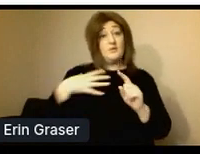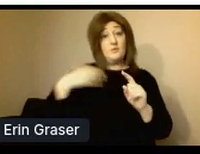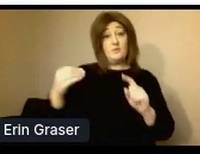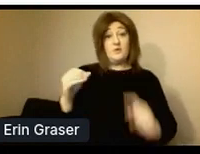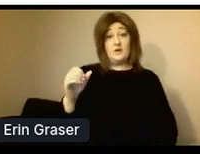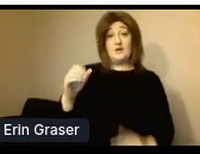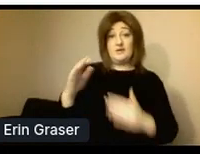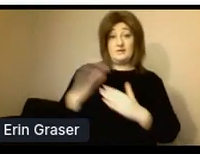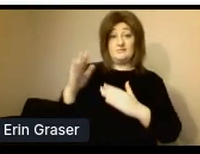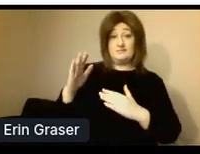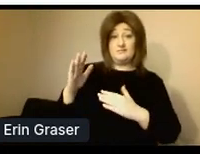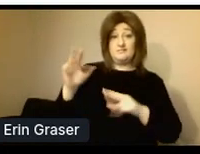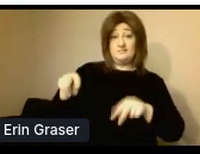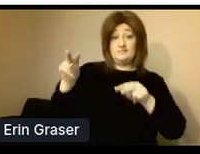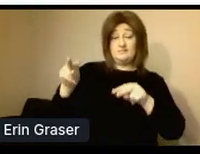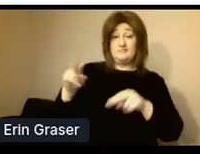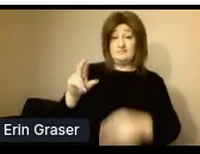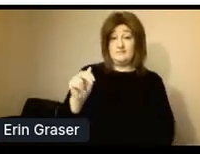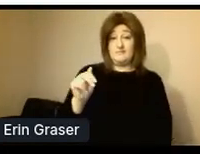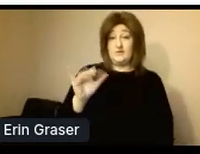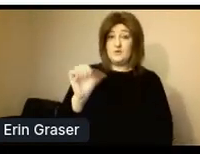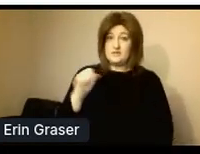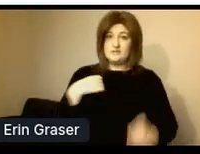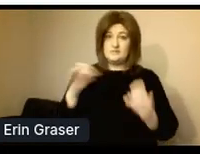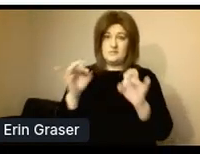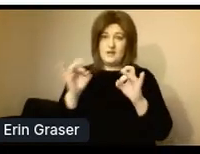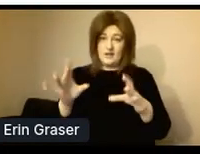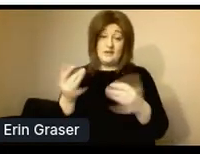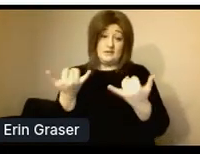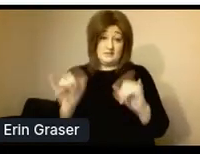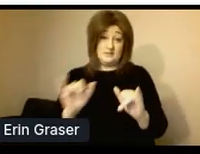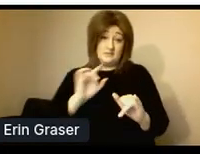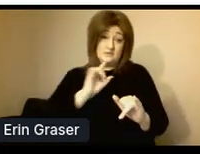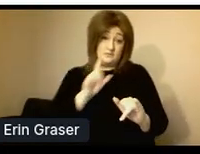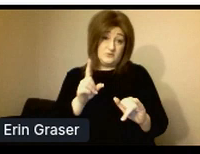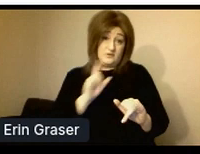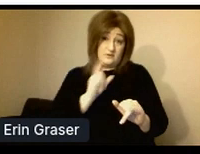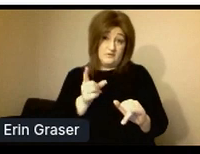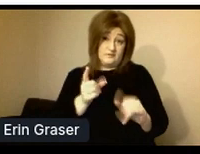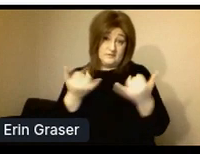Yet white supremacy and racism still exists. So when you look at this diagram,